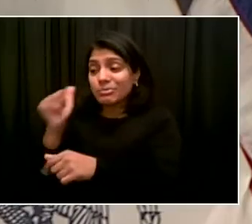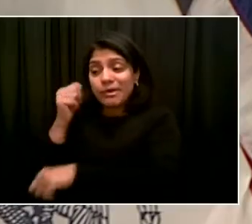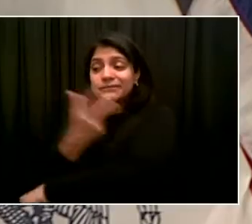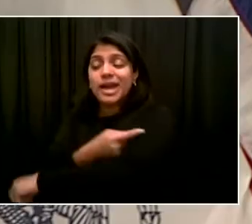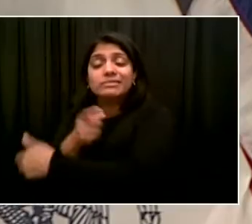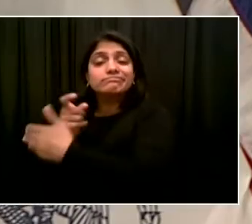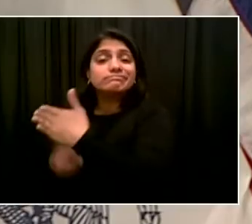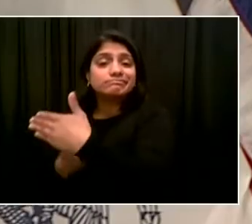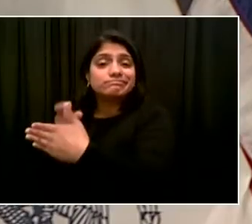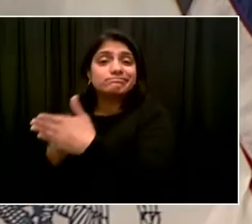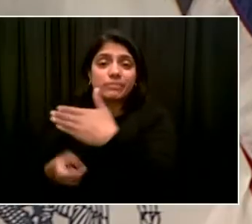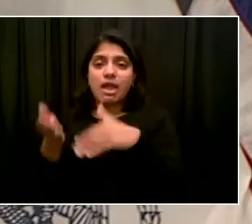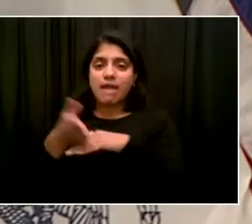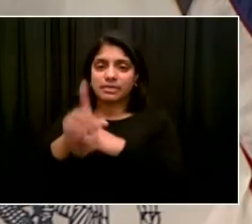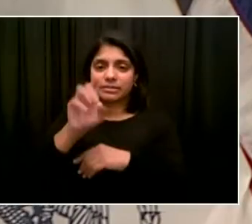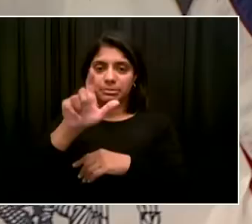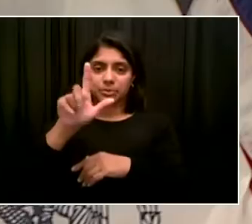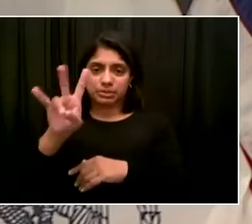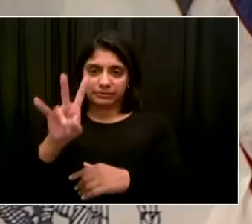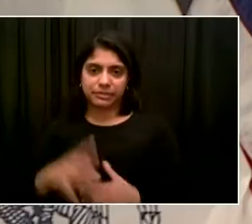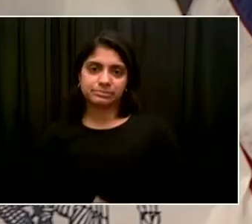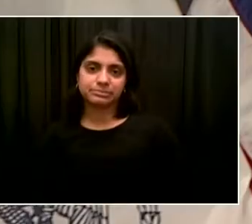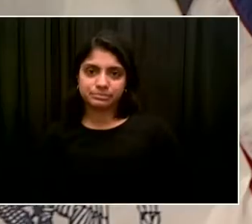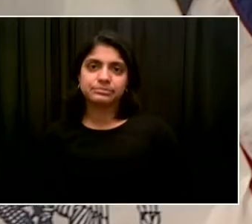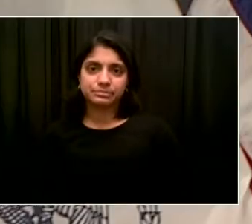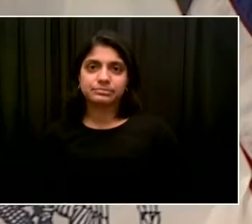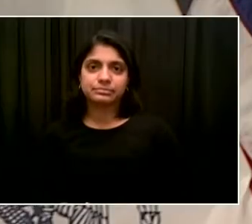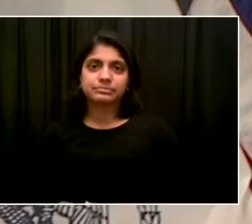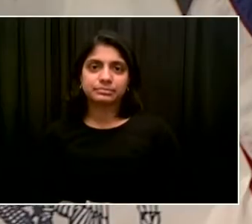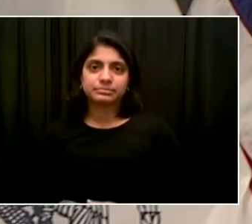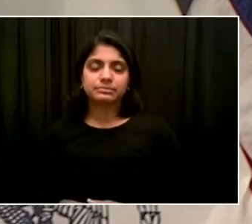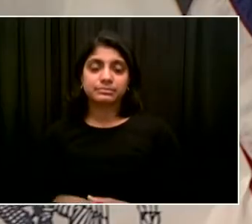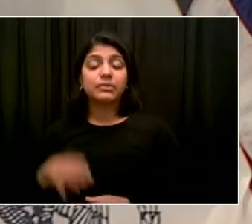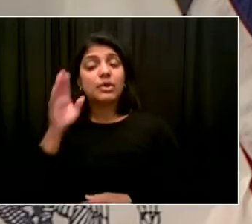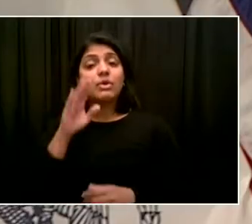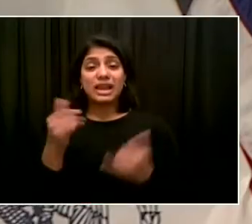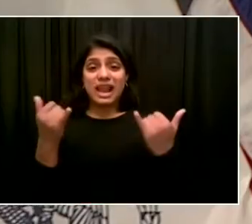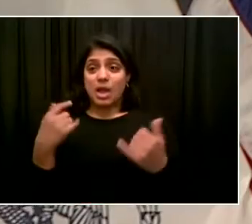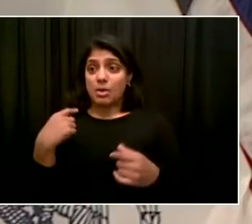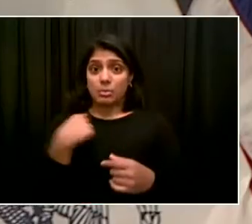AND WE HAVE A LOT OF EVIDENCE THAT'S GOING TO HAPPEN WITH THE VAST MAJORI TYO F BUSINESSES. BOTTOM LINE, WE FEEL THESE